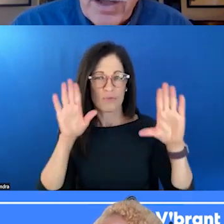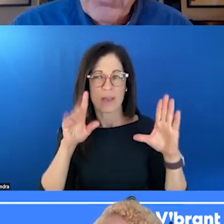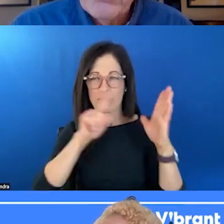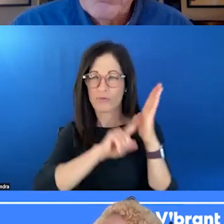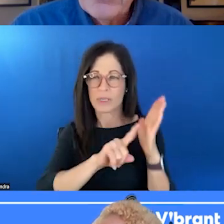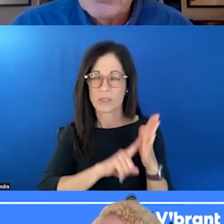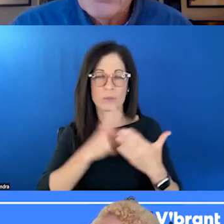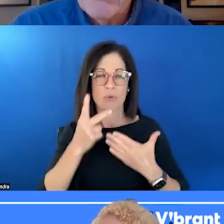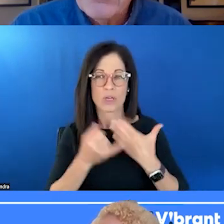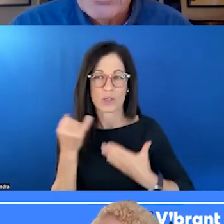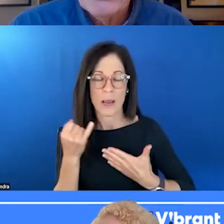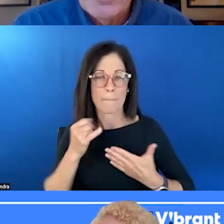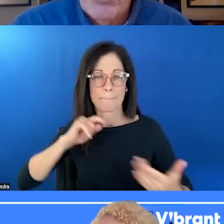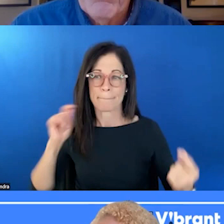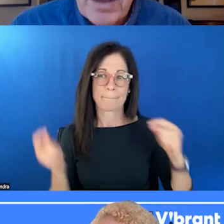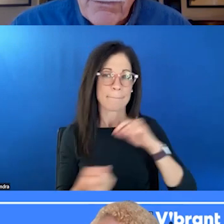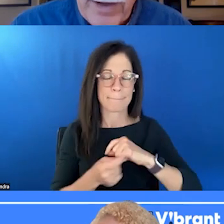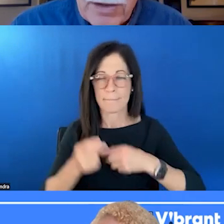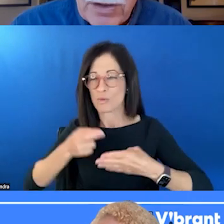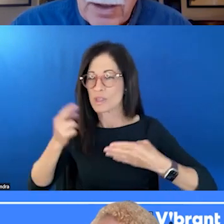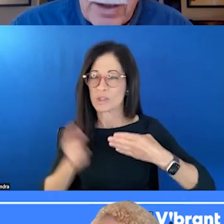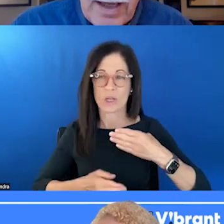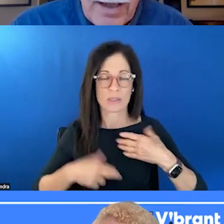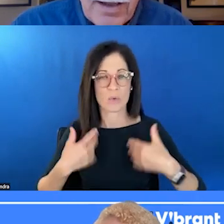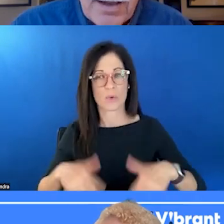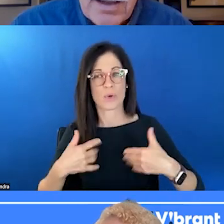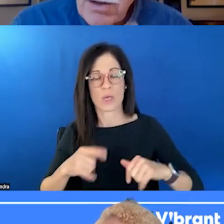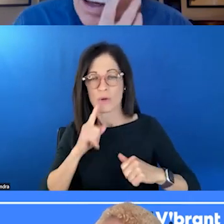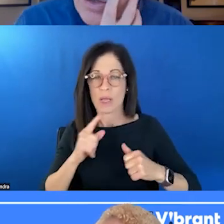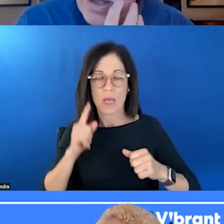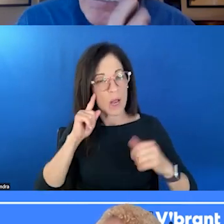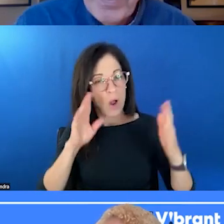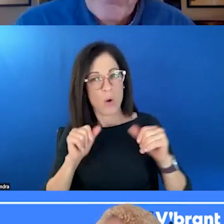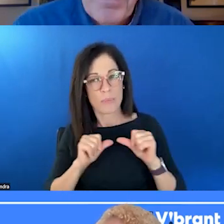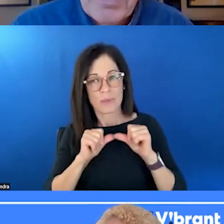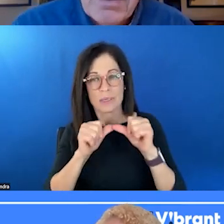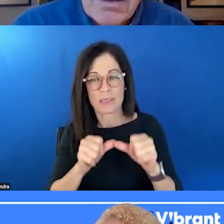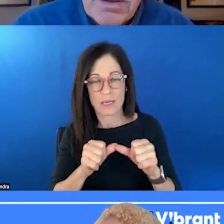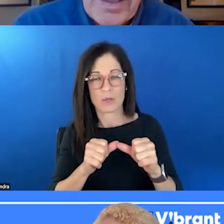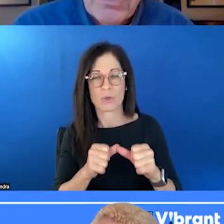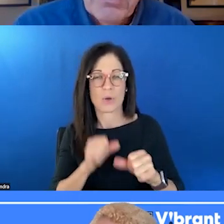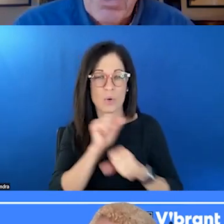SET OF RESULTS THAT I HOPE ADVANCE THE CAUSE AND A REMINDER FOR